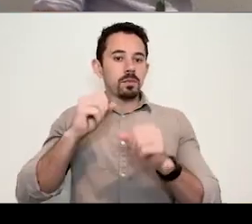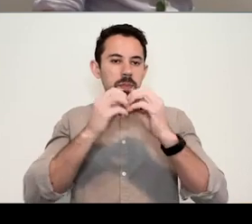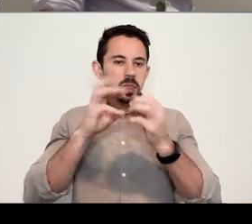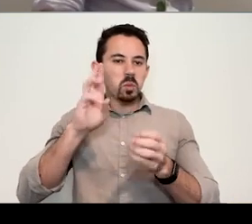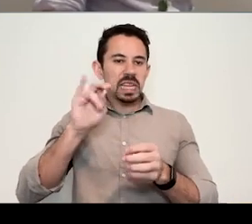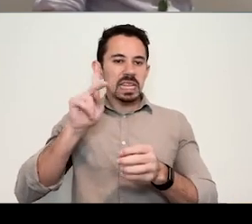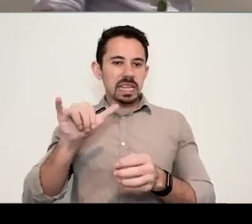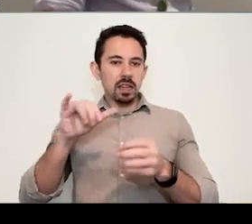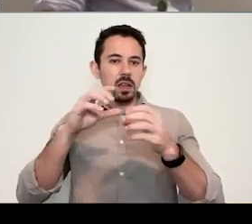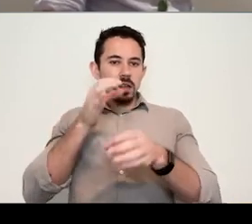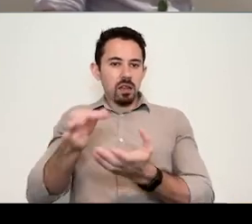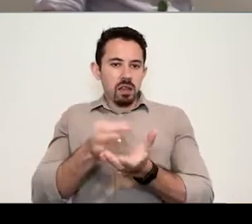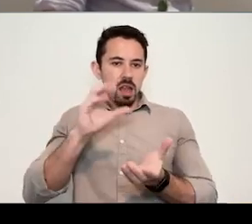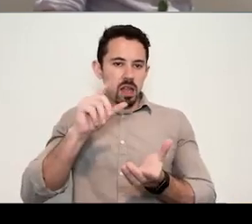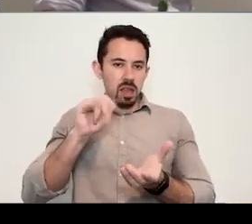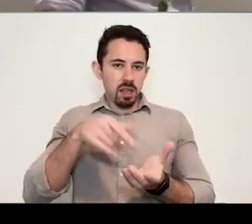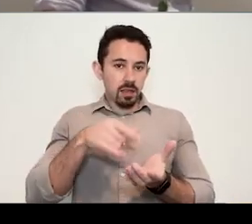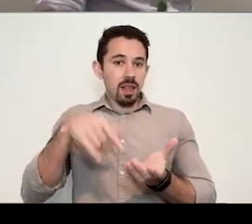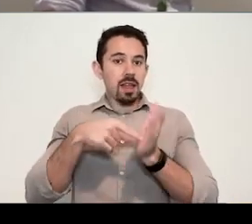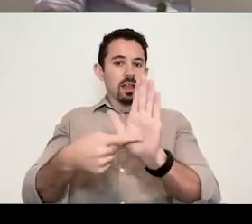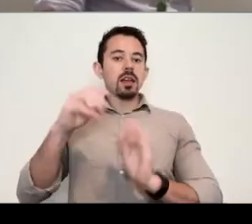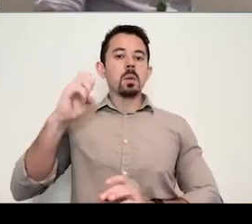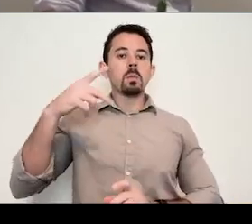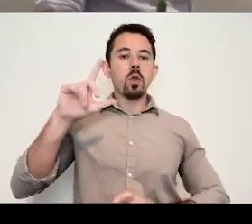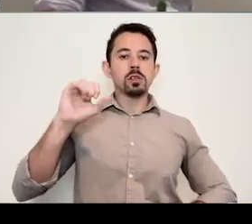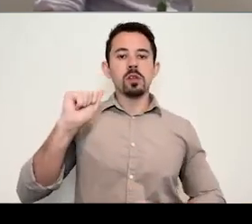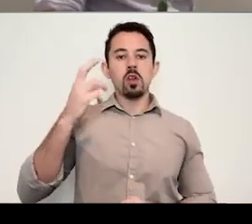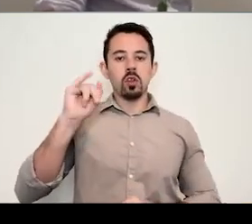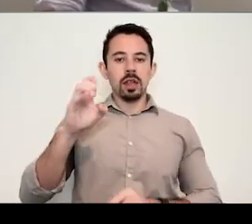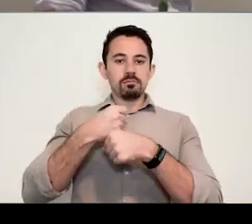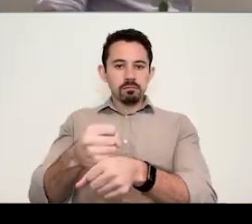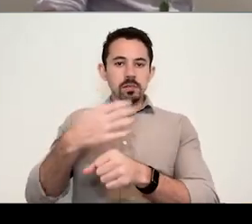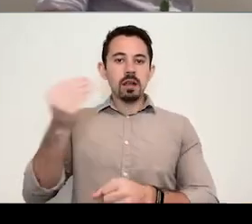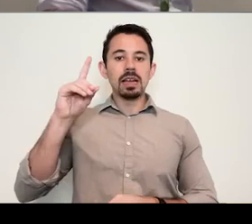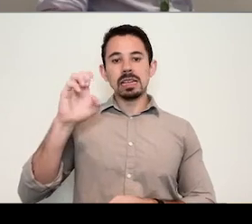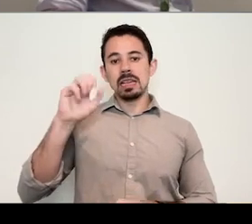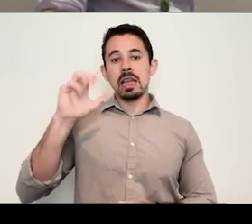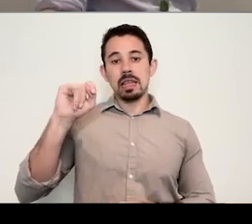wrinkly colony, indicative of exopolysaccharide production and the deacetylase mutant was smooth,